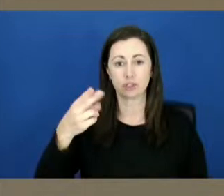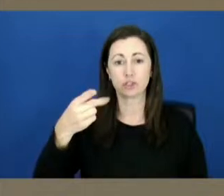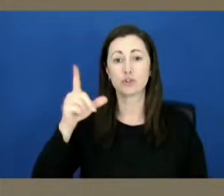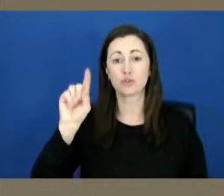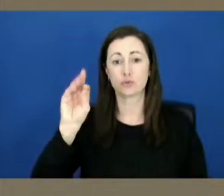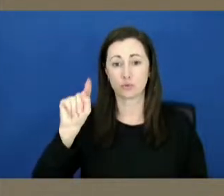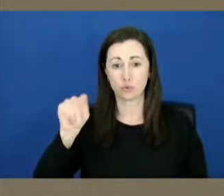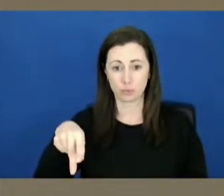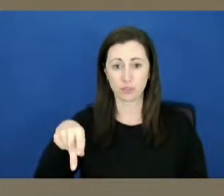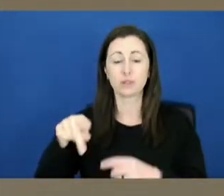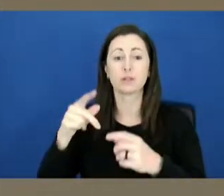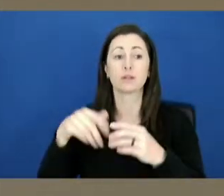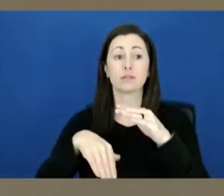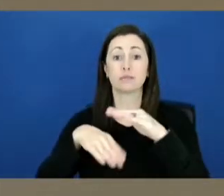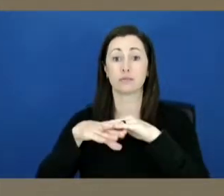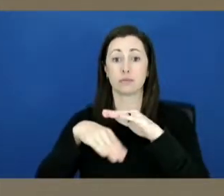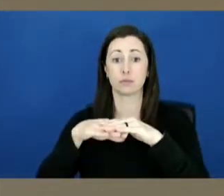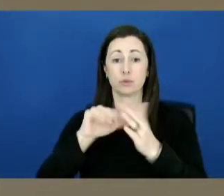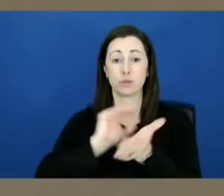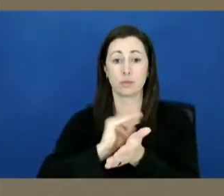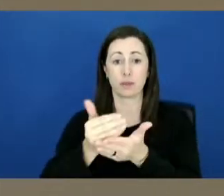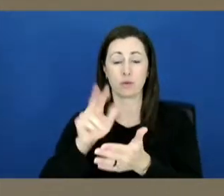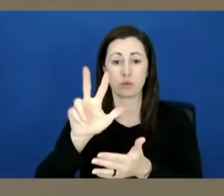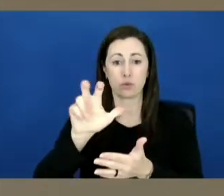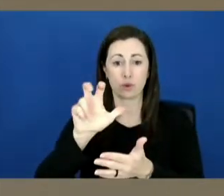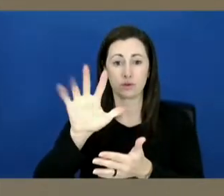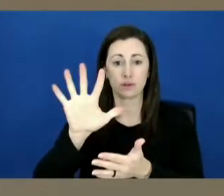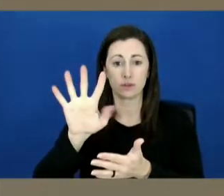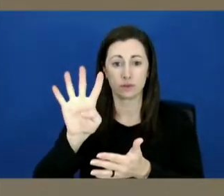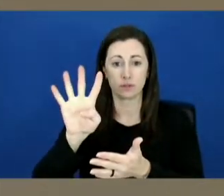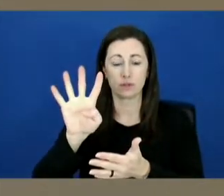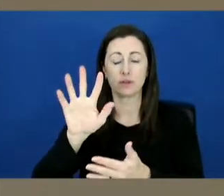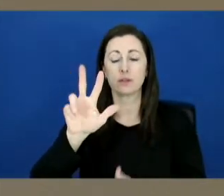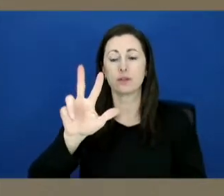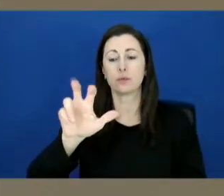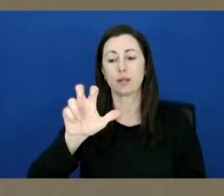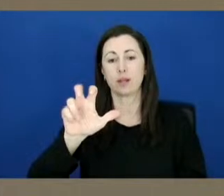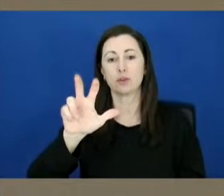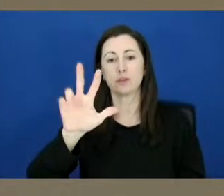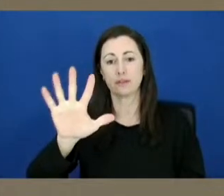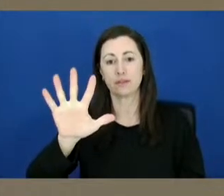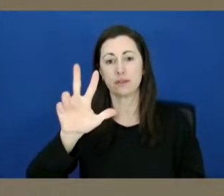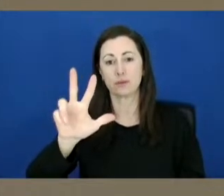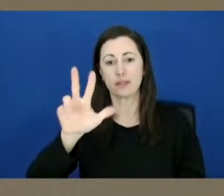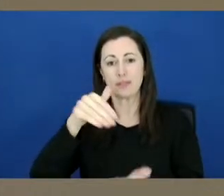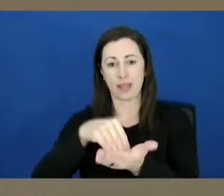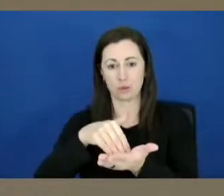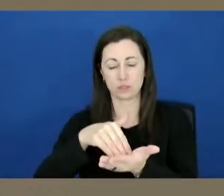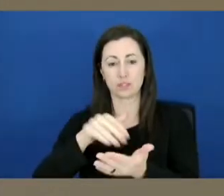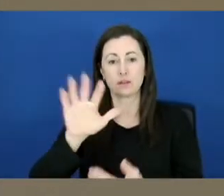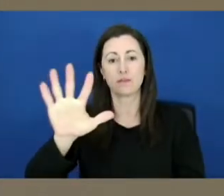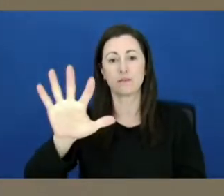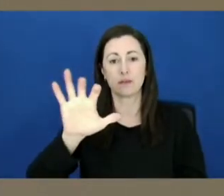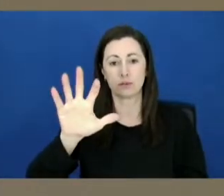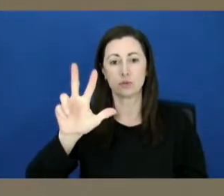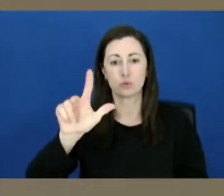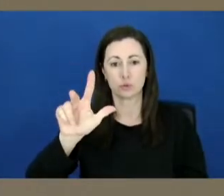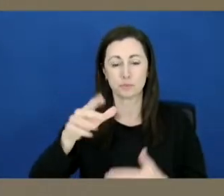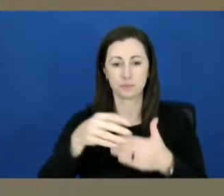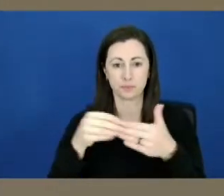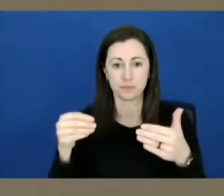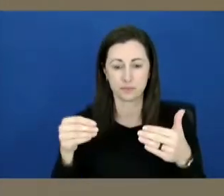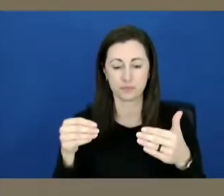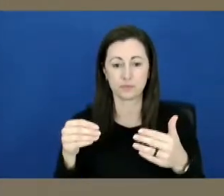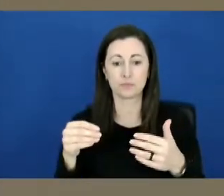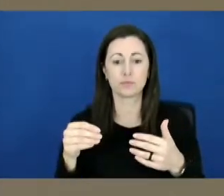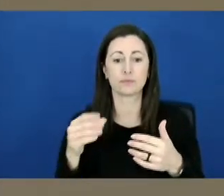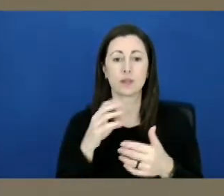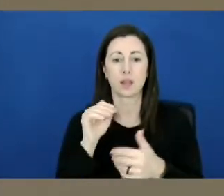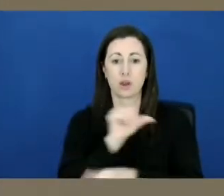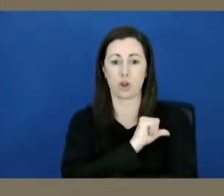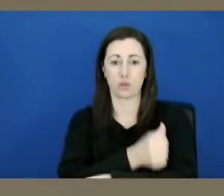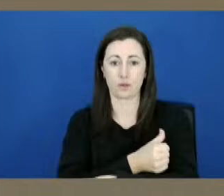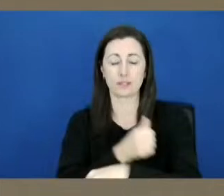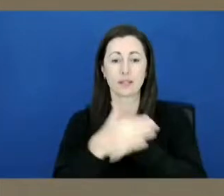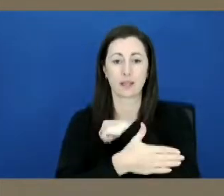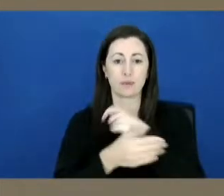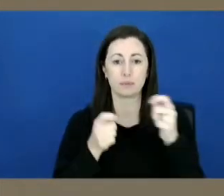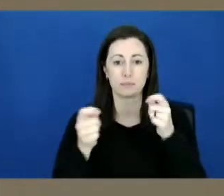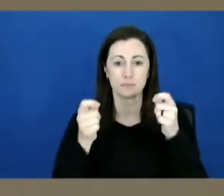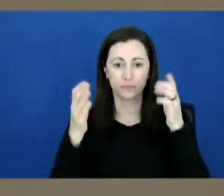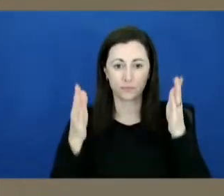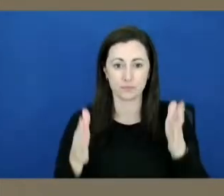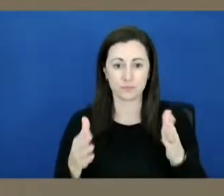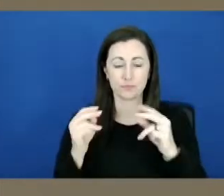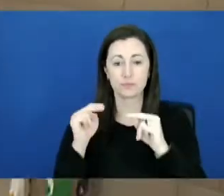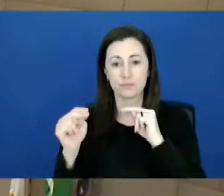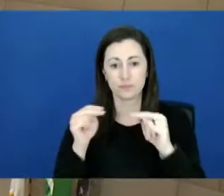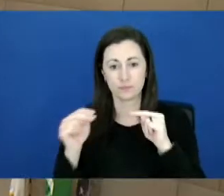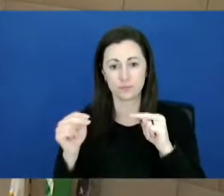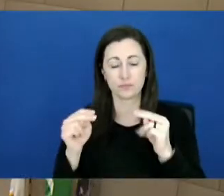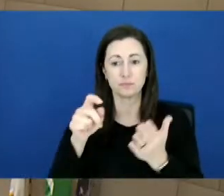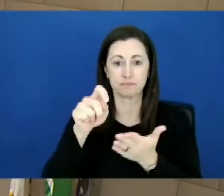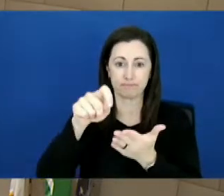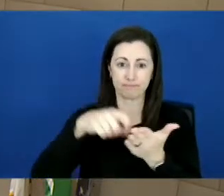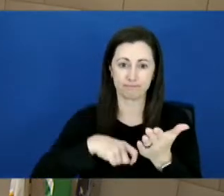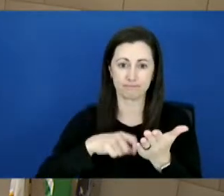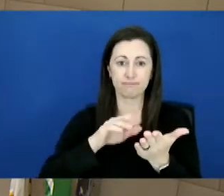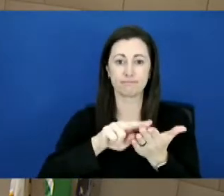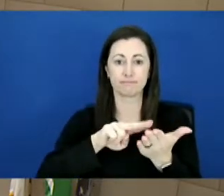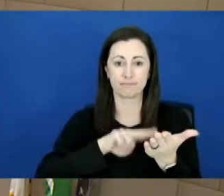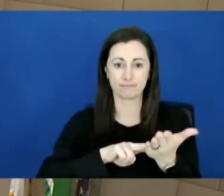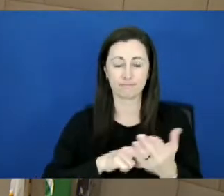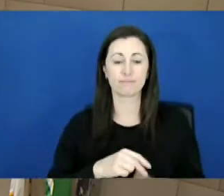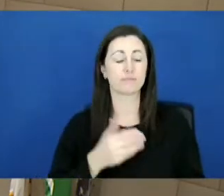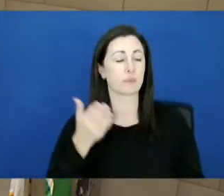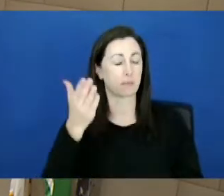HSPUS LLC, TRENCH GROUP, FOR A